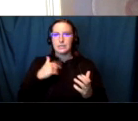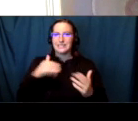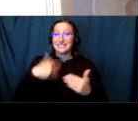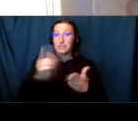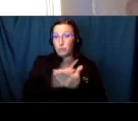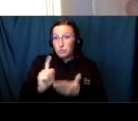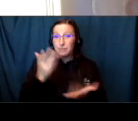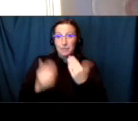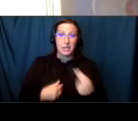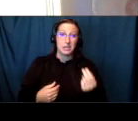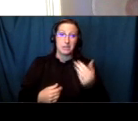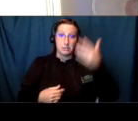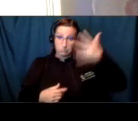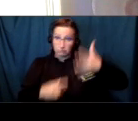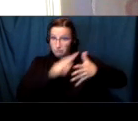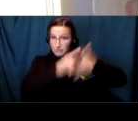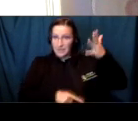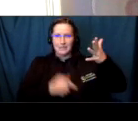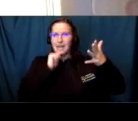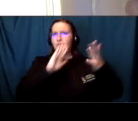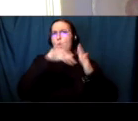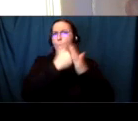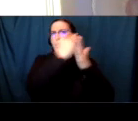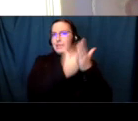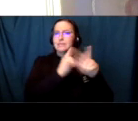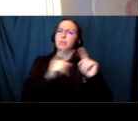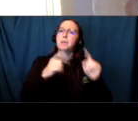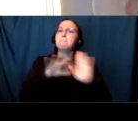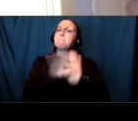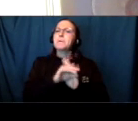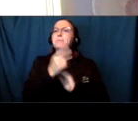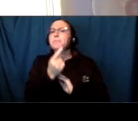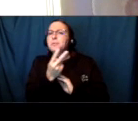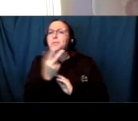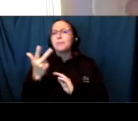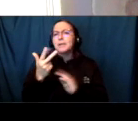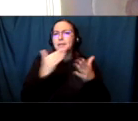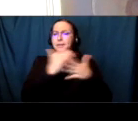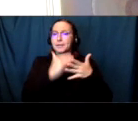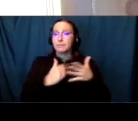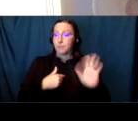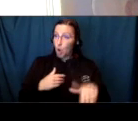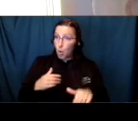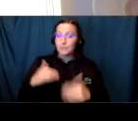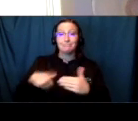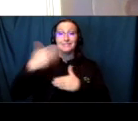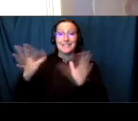one or two of them not this whole list. Then when I talk to at the beginning next session, let's find out how we did or you could